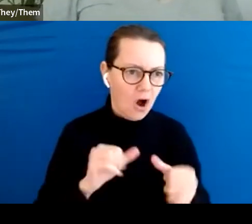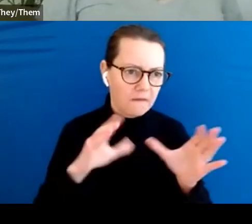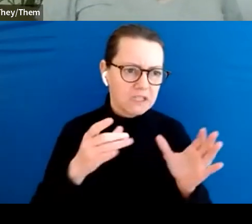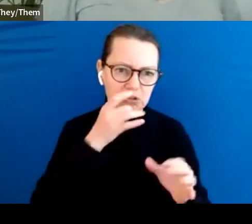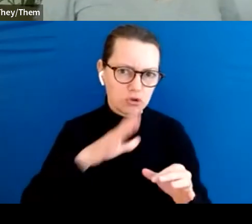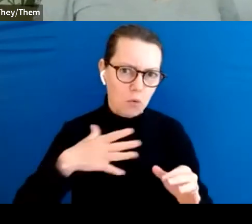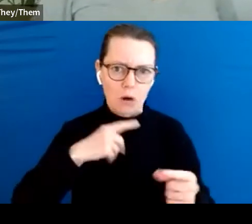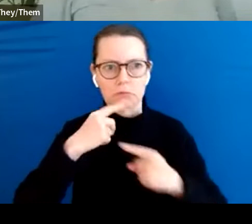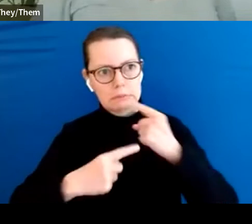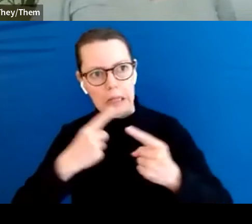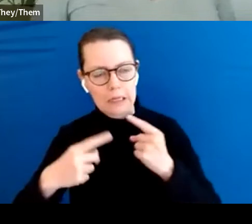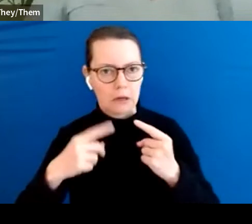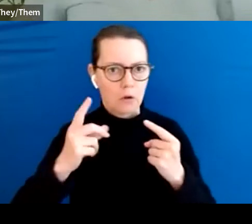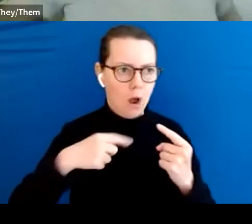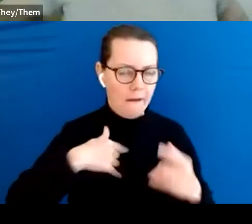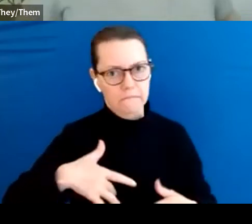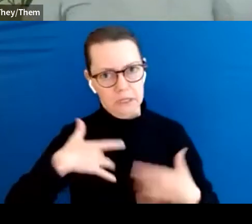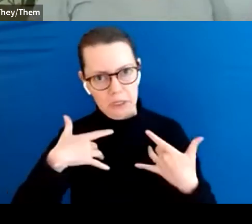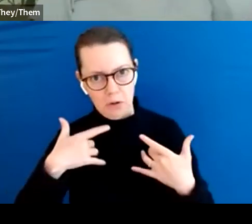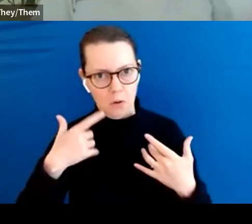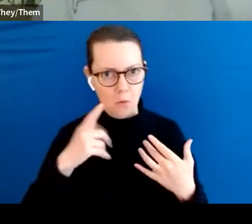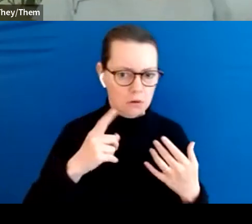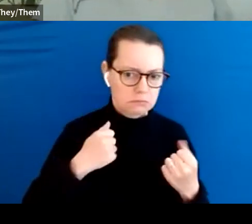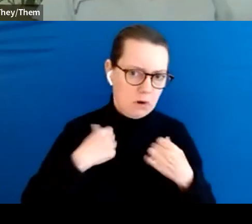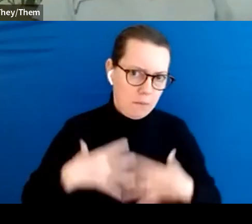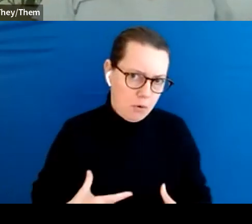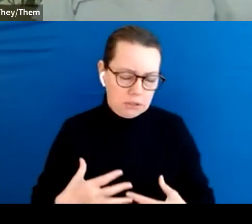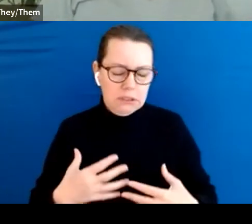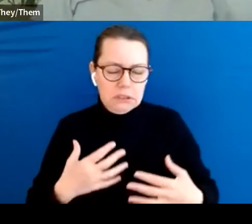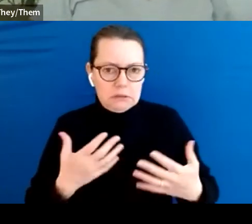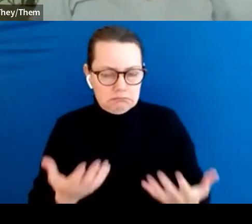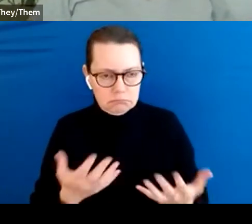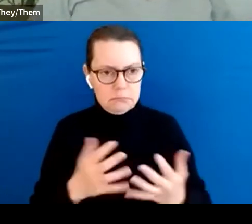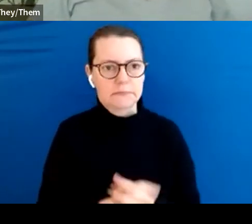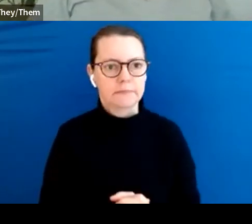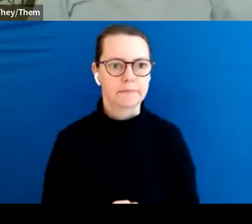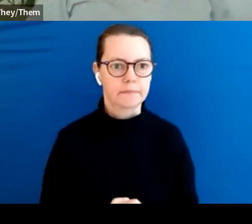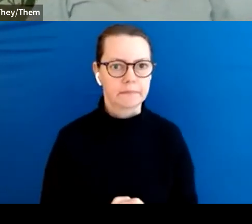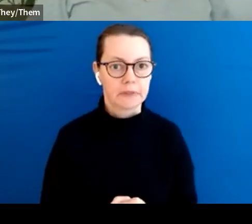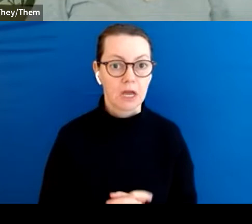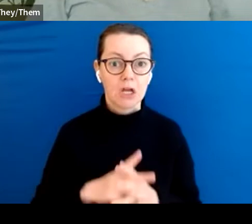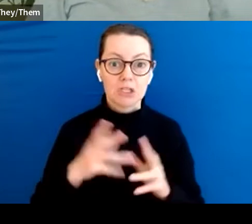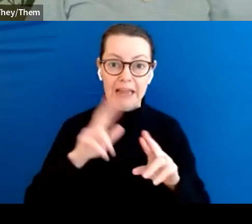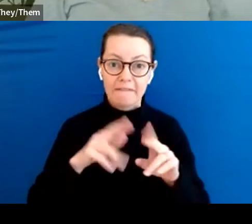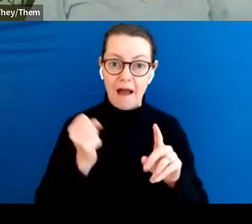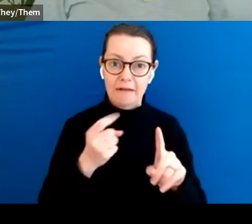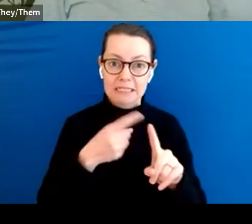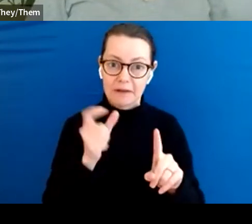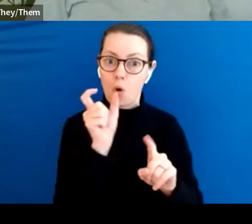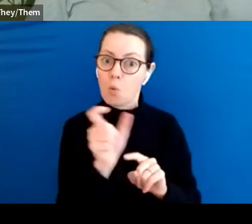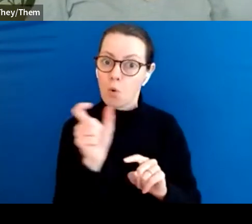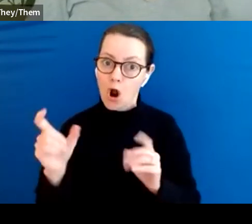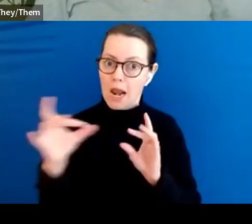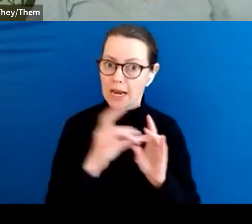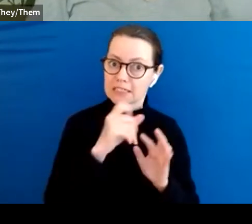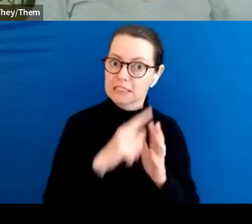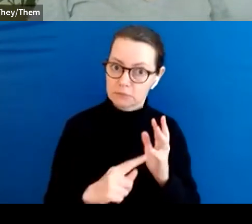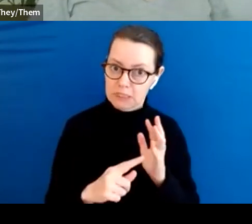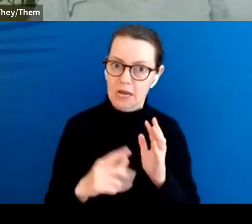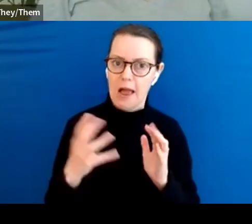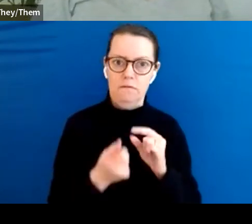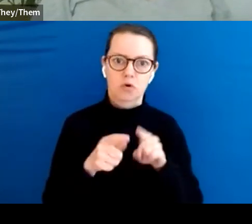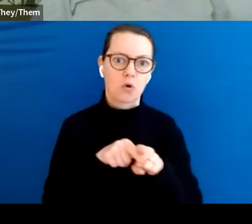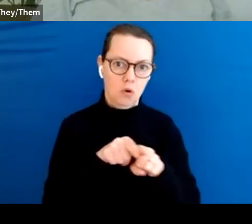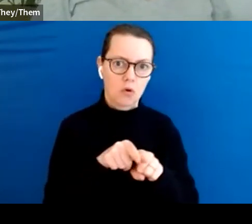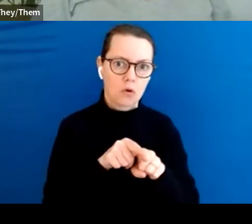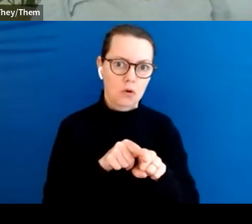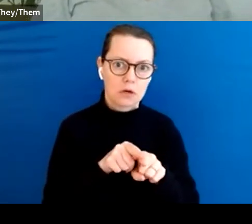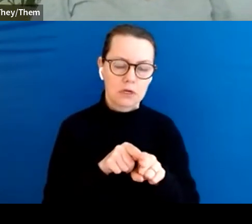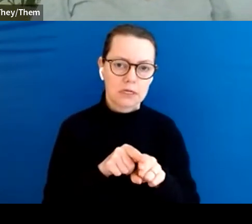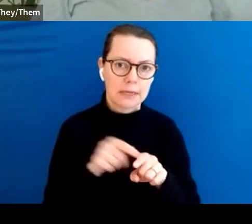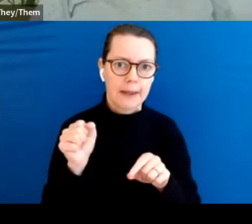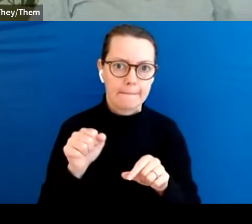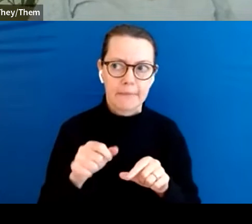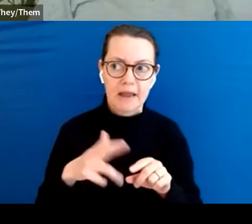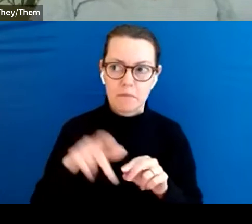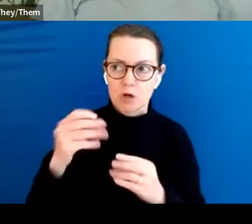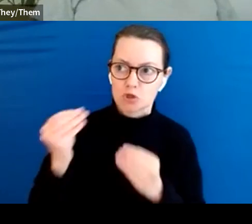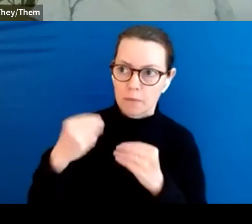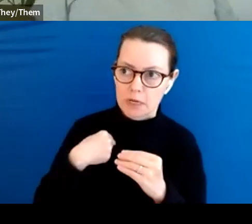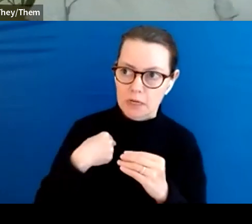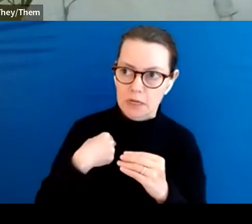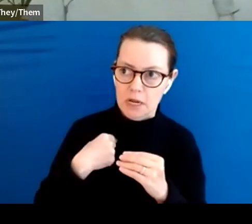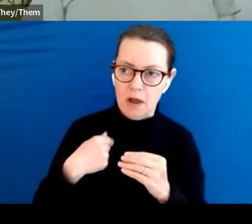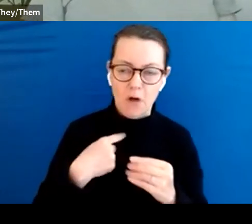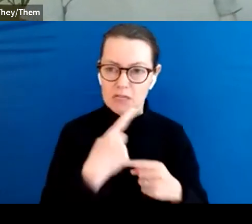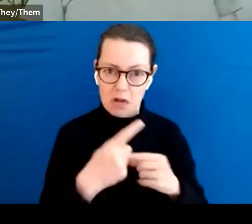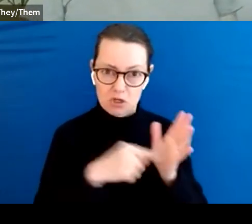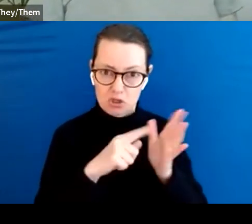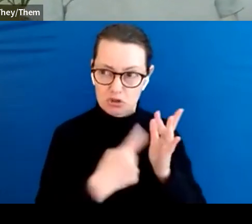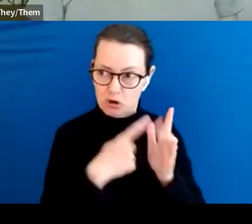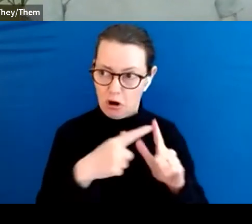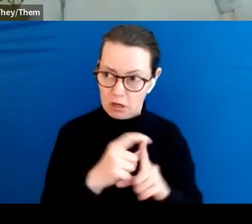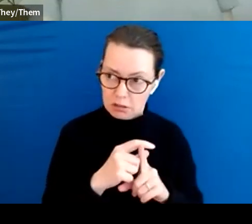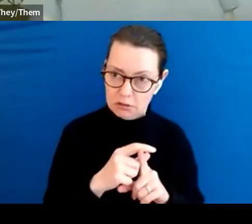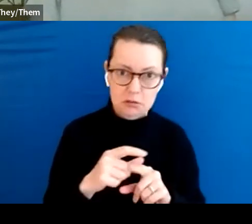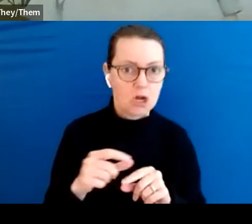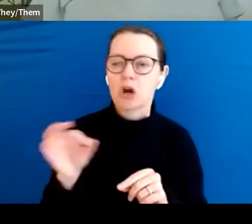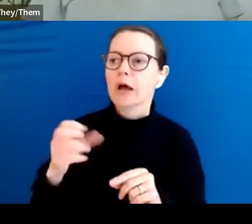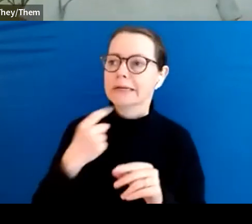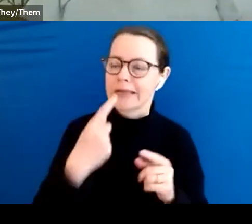in our, in our lives. So you know, any specific terminology or job and I as a young child would be absolutely fine with, you know, saying, I went and did this and like what's that and I'll just explain what it means to everyone.